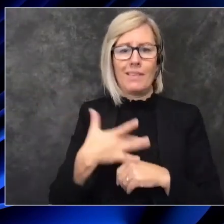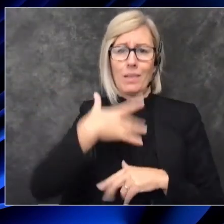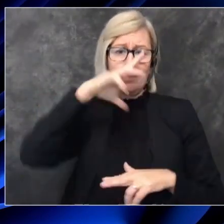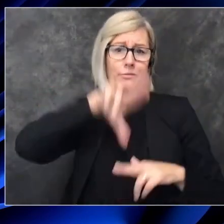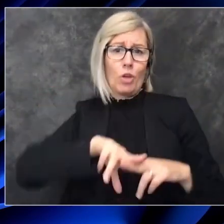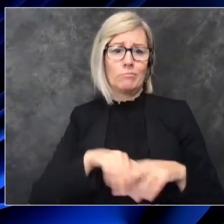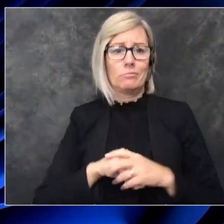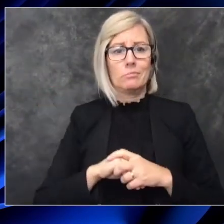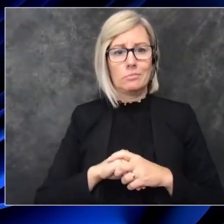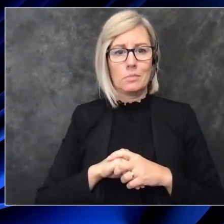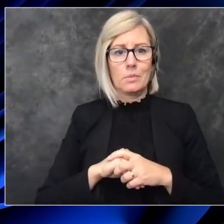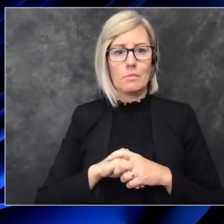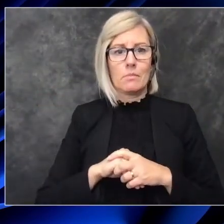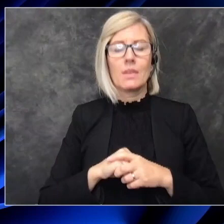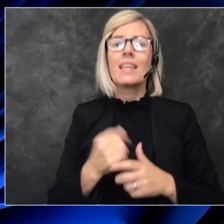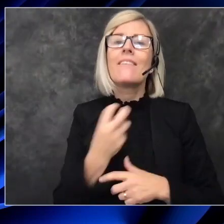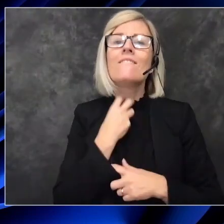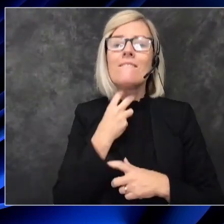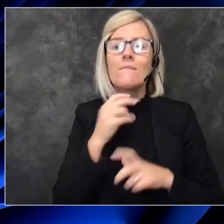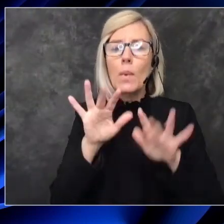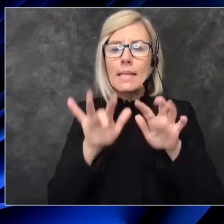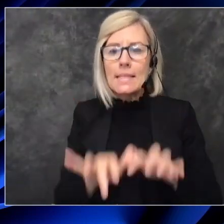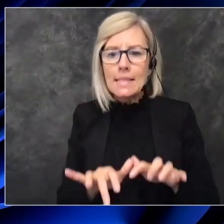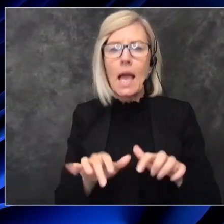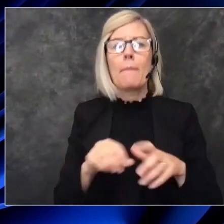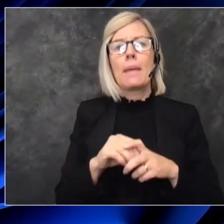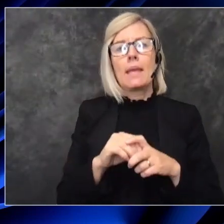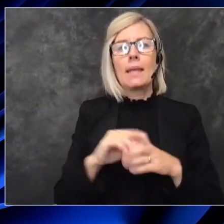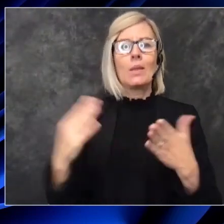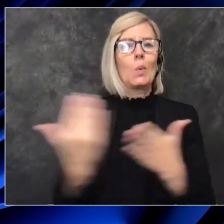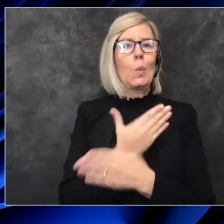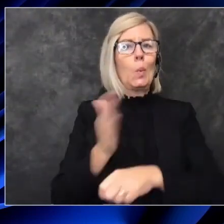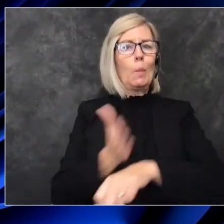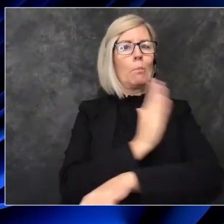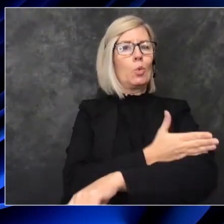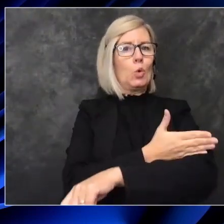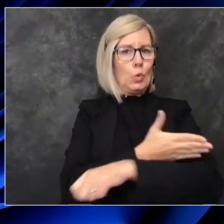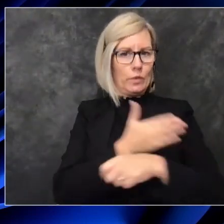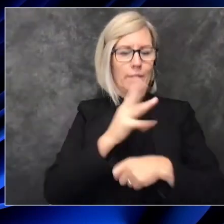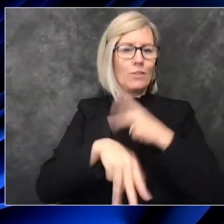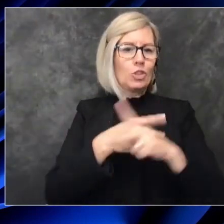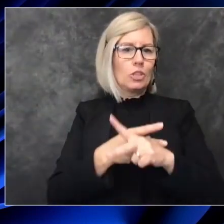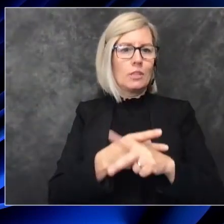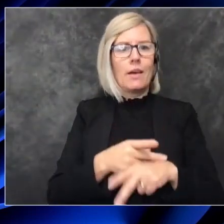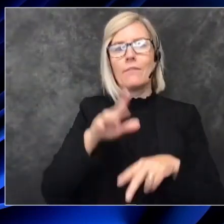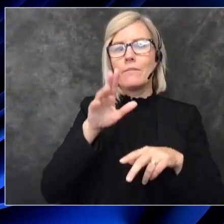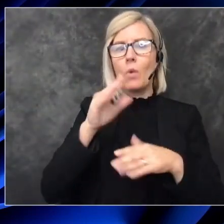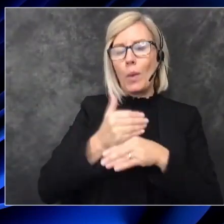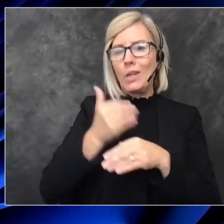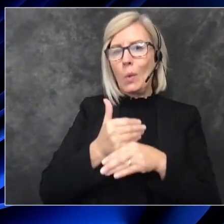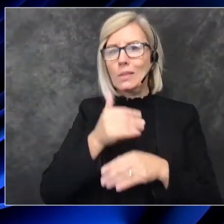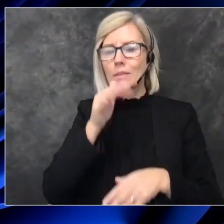Voice typing is the new and improved version of Windows 10 dictation. Speech recognition technology has been improved.